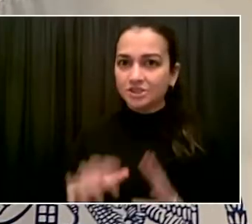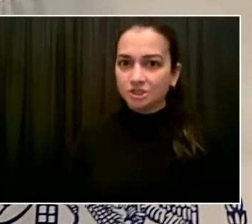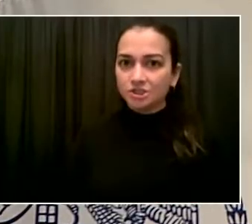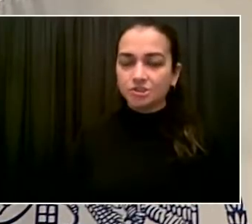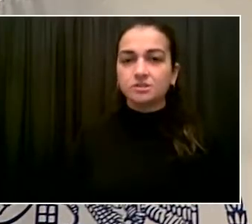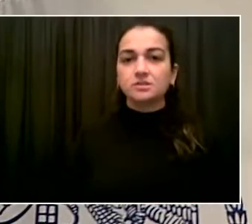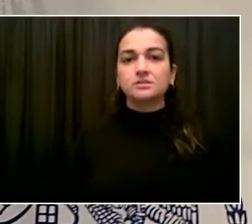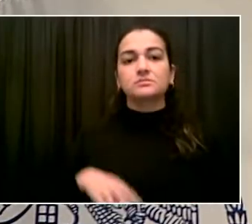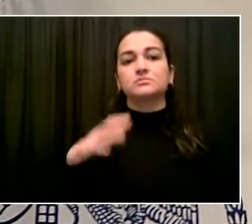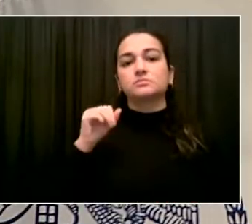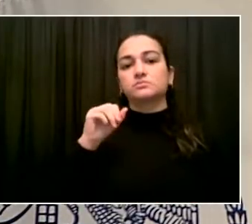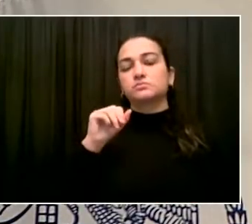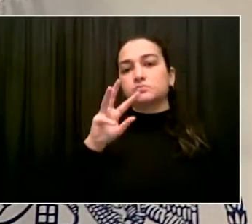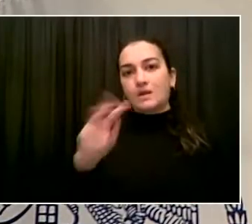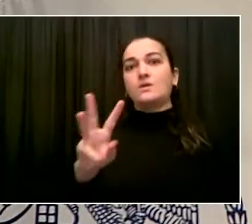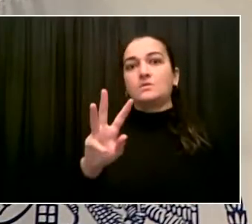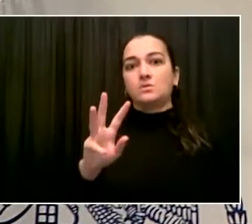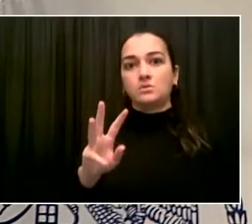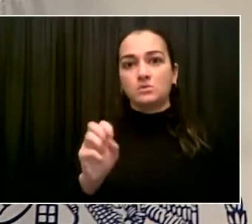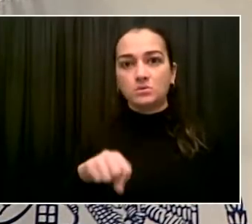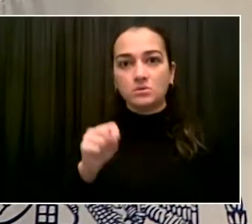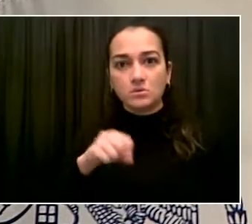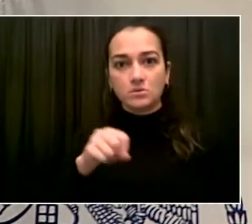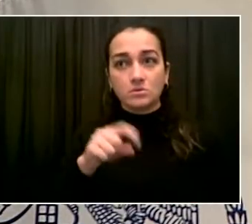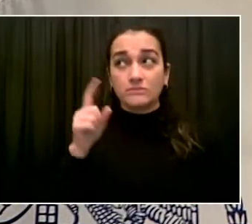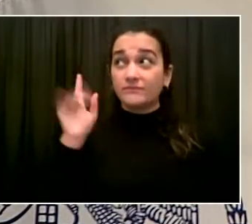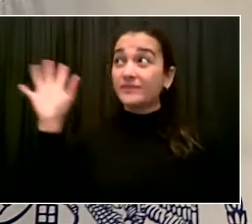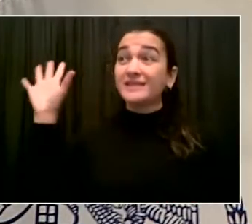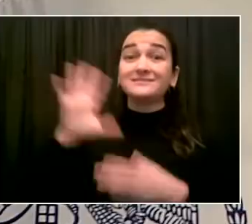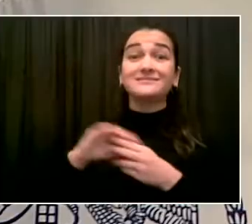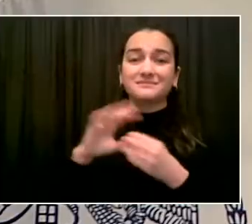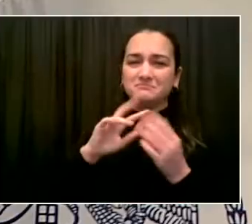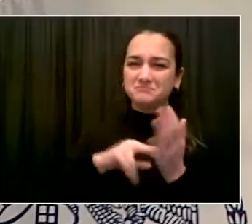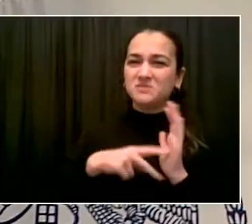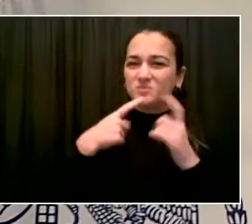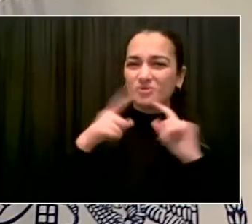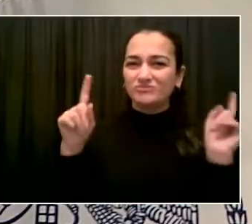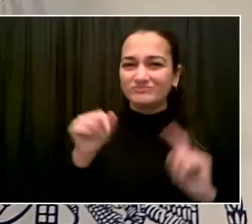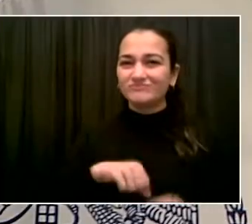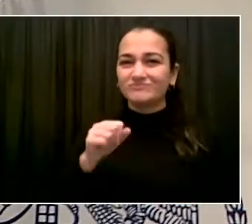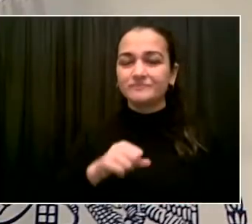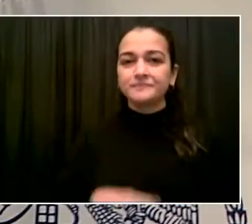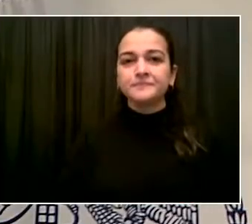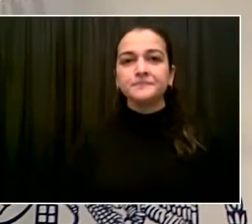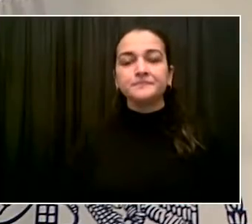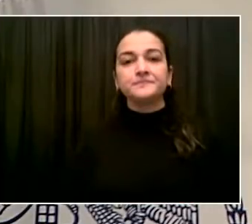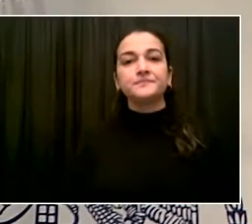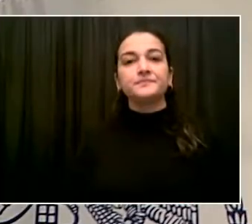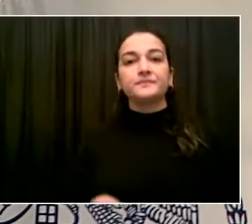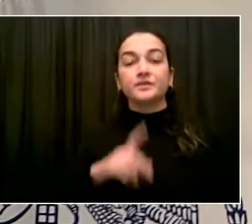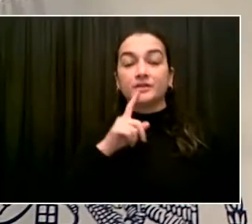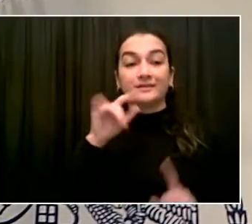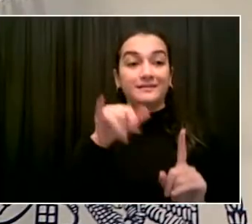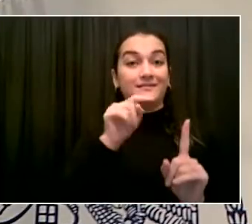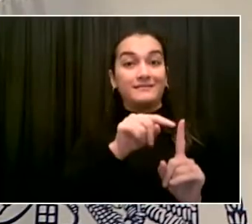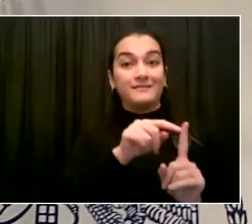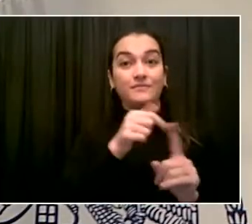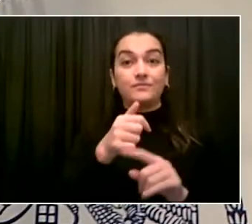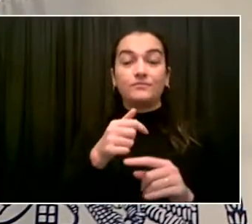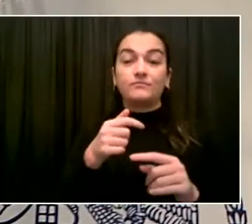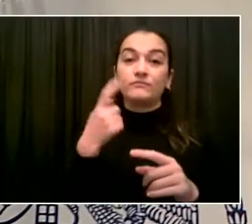HIGH PERCENTAGE